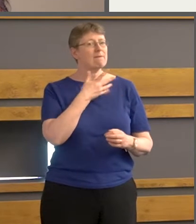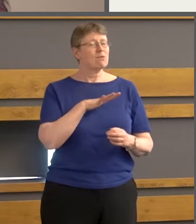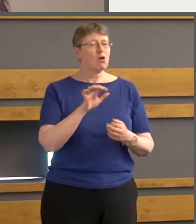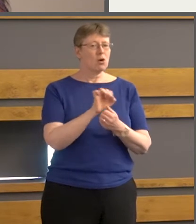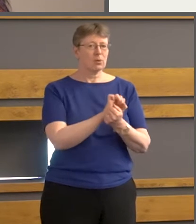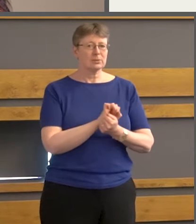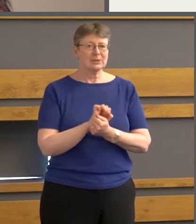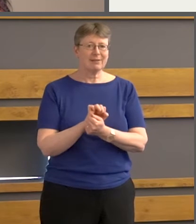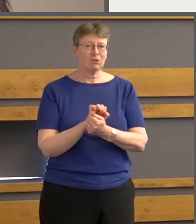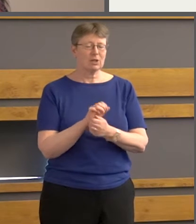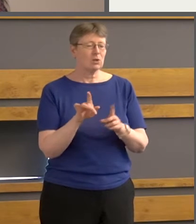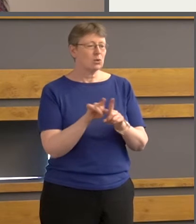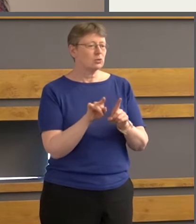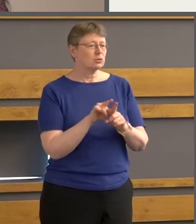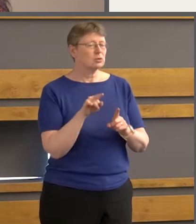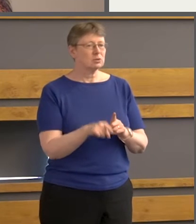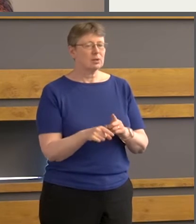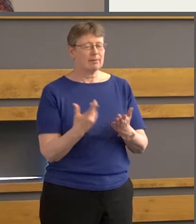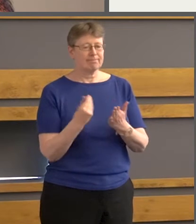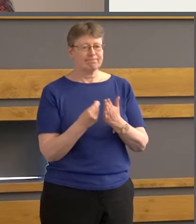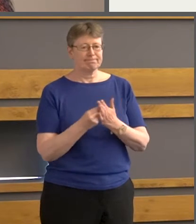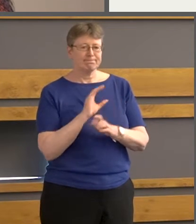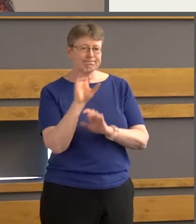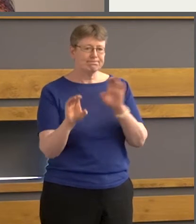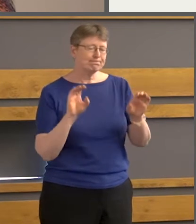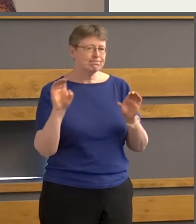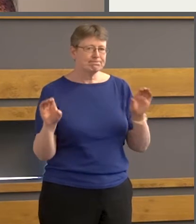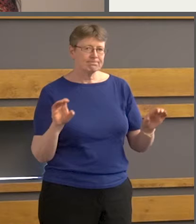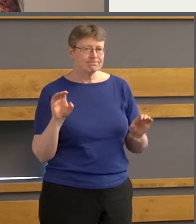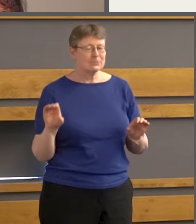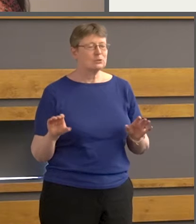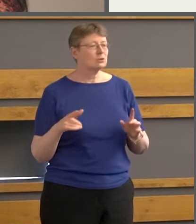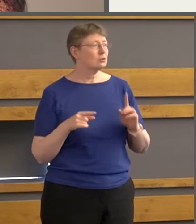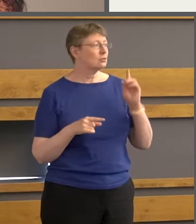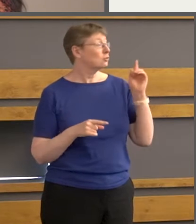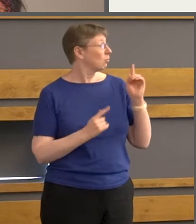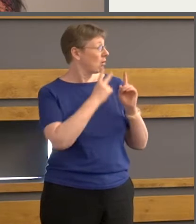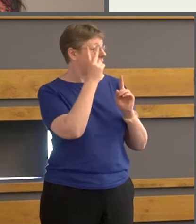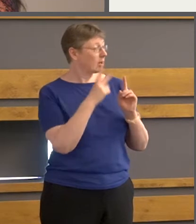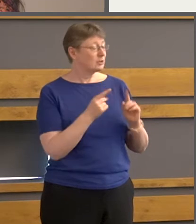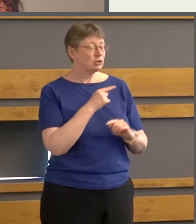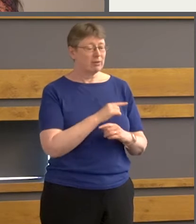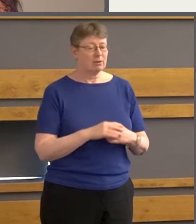and those who amassed wealth invested it to different ends, the remaining architecture surrounding the Civic Room